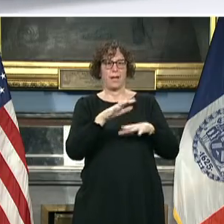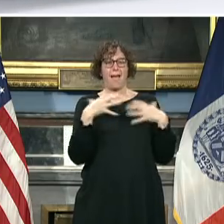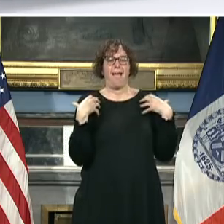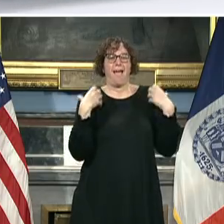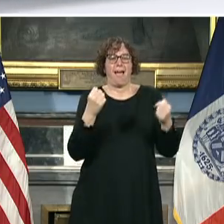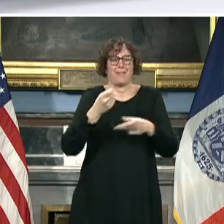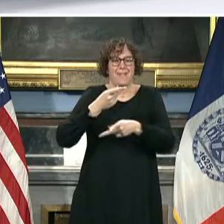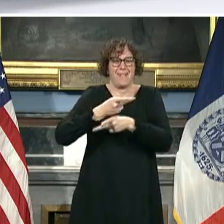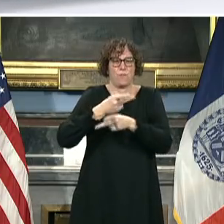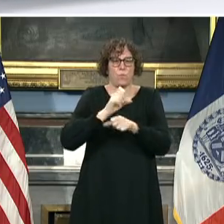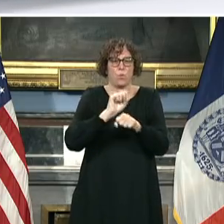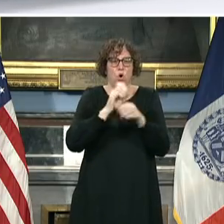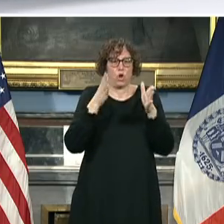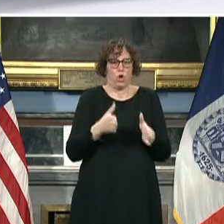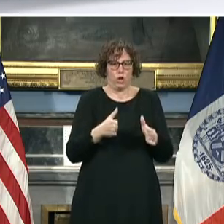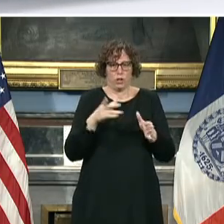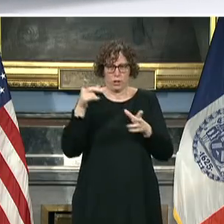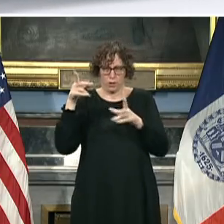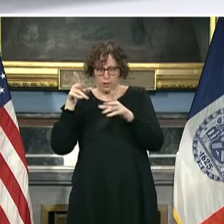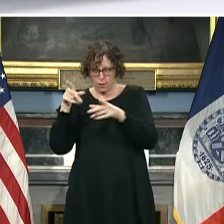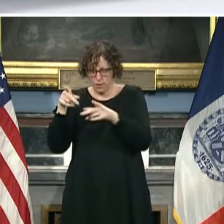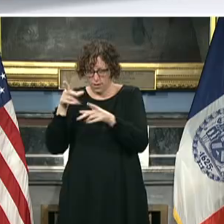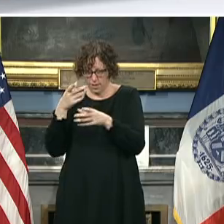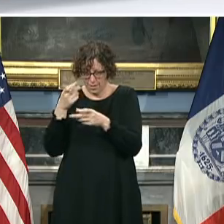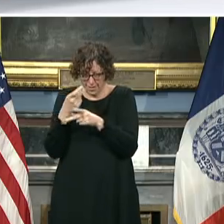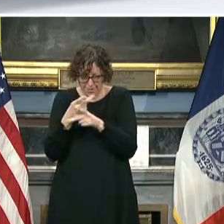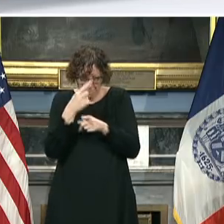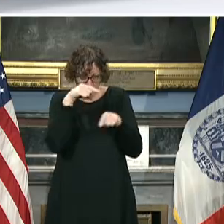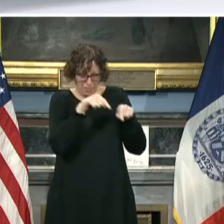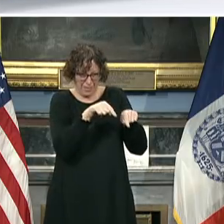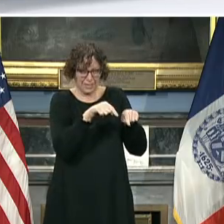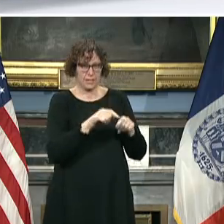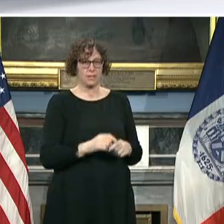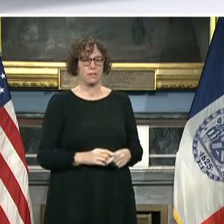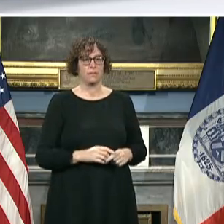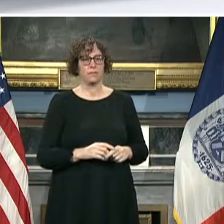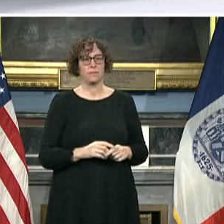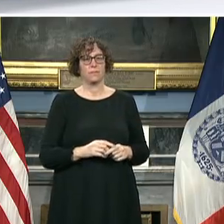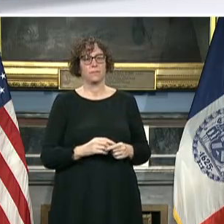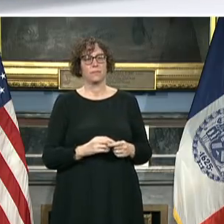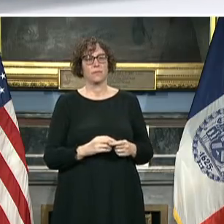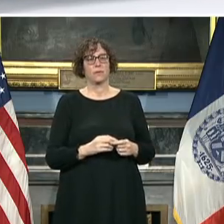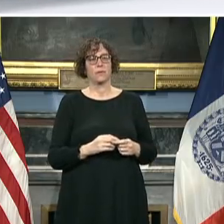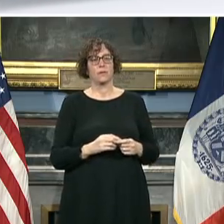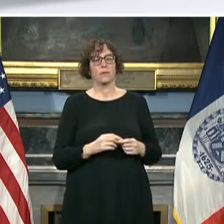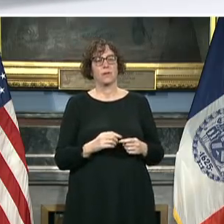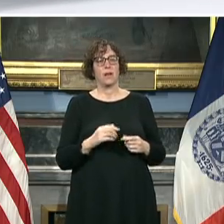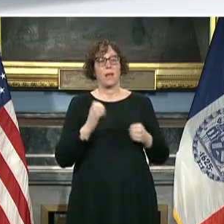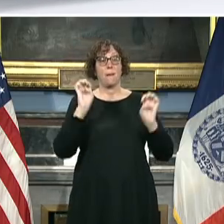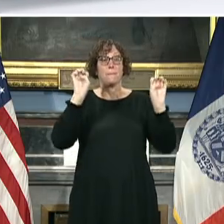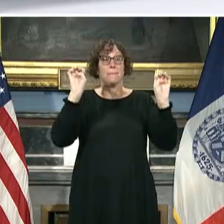IN THE HOSPITALS FIGHTING COVID-19, TESTING IS ONGOING24 /7